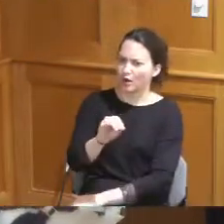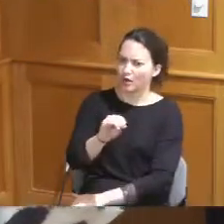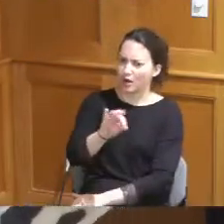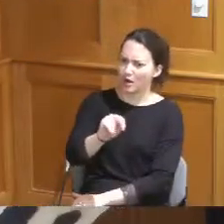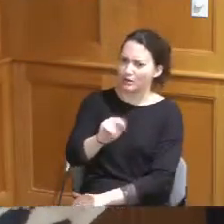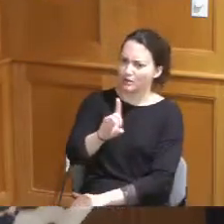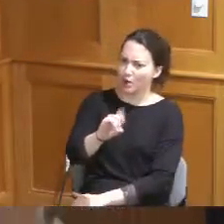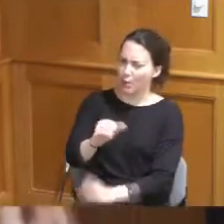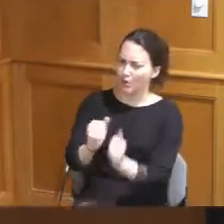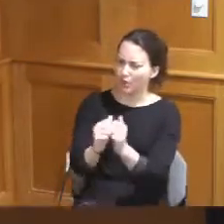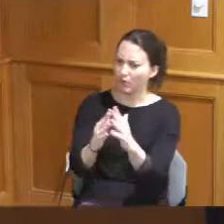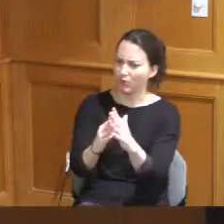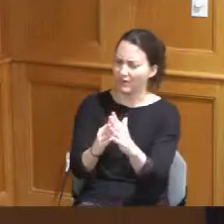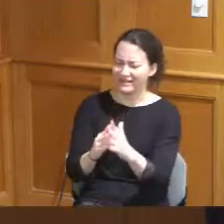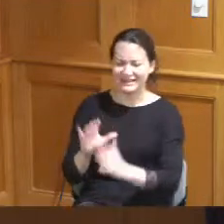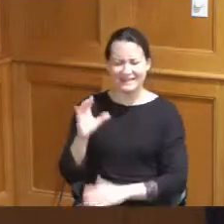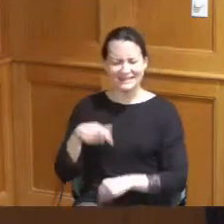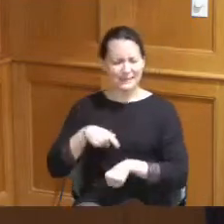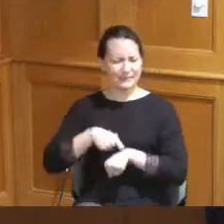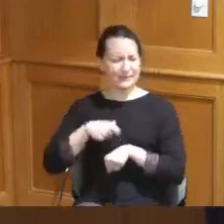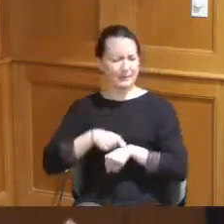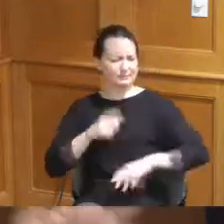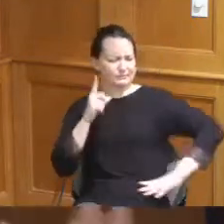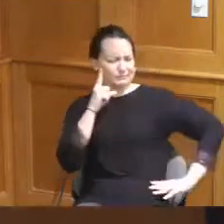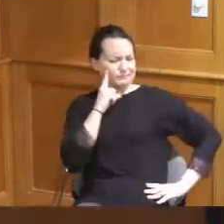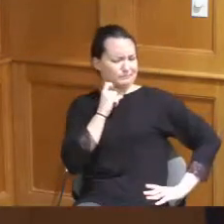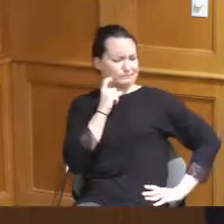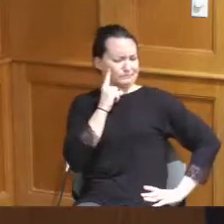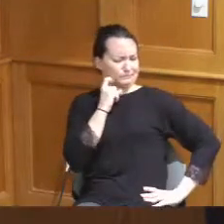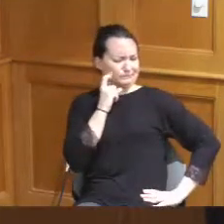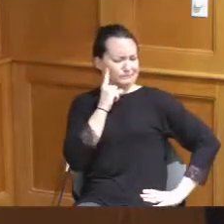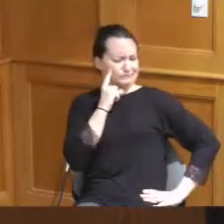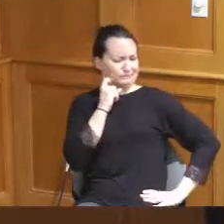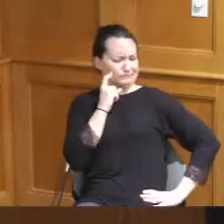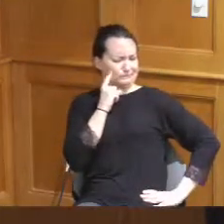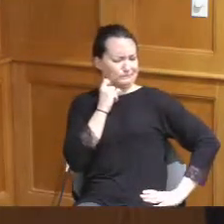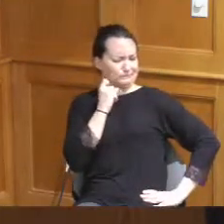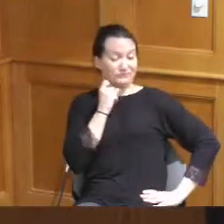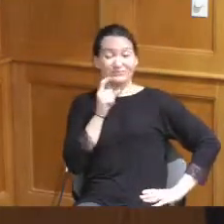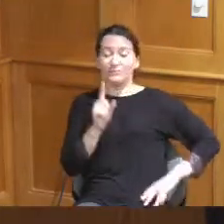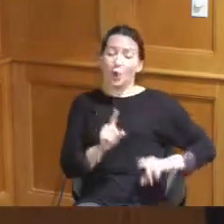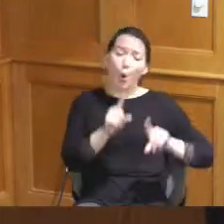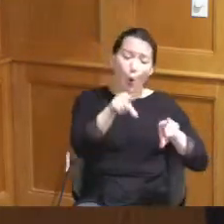and now the timing just seems suspect now we gonna run out here to Bond Hill and ain't